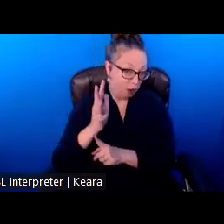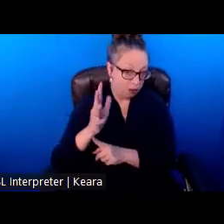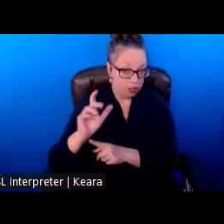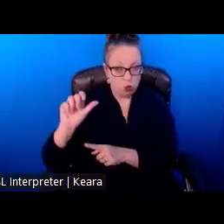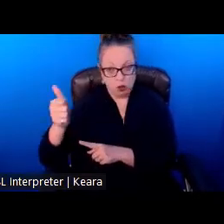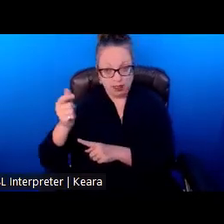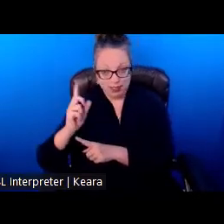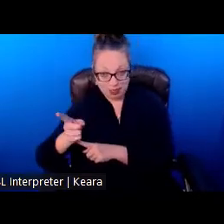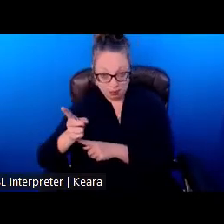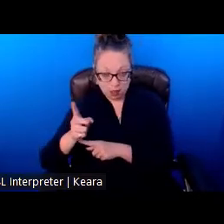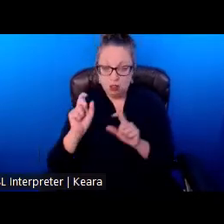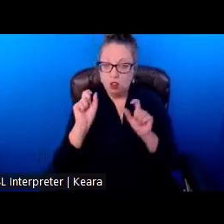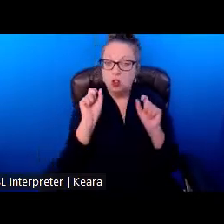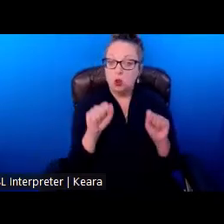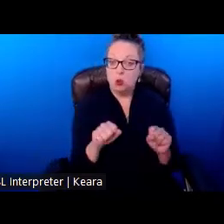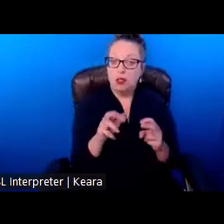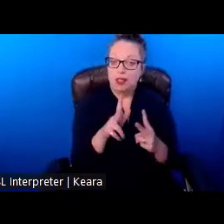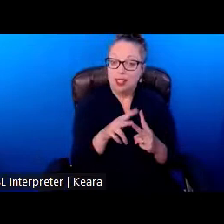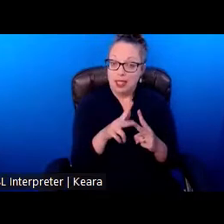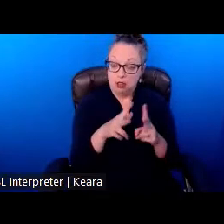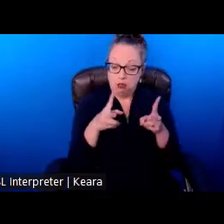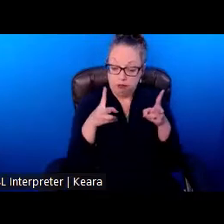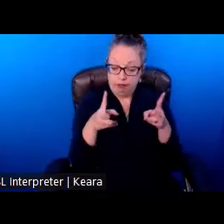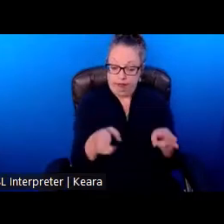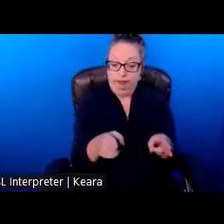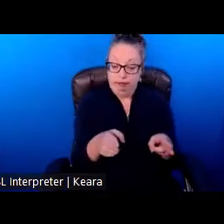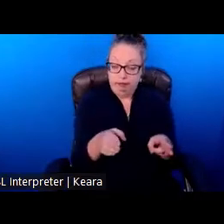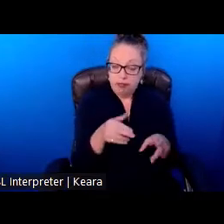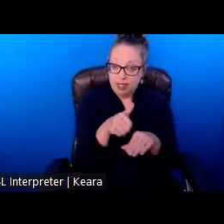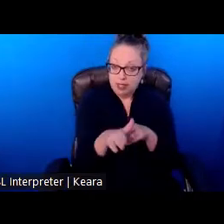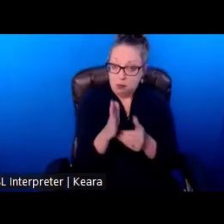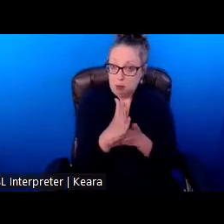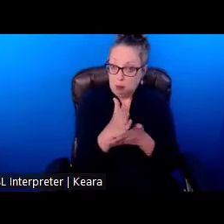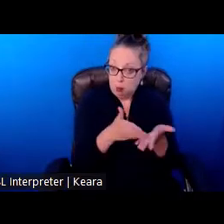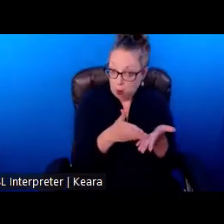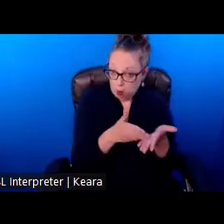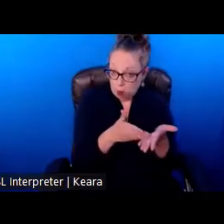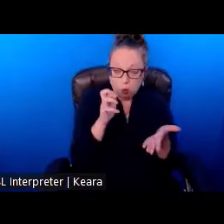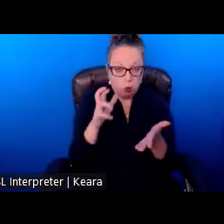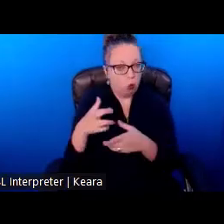may choose to either submit a portion of the full work OR create a video of excerpts from